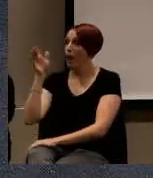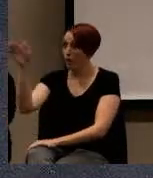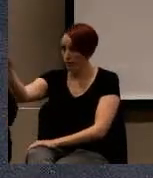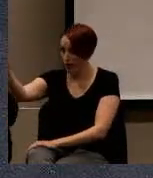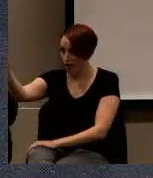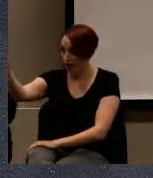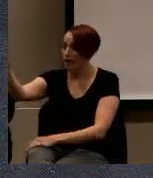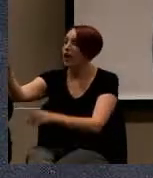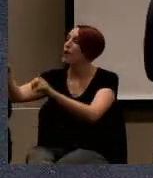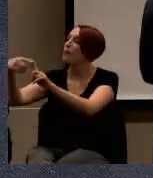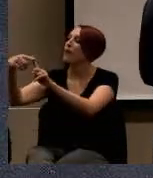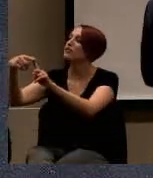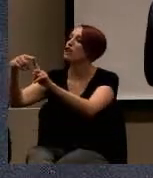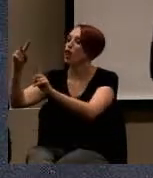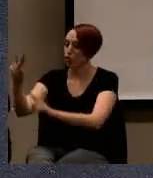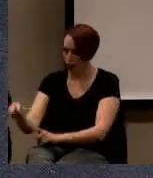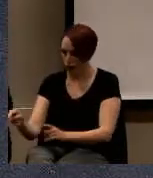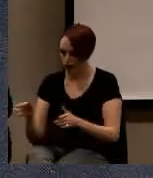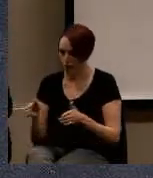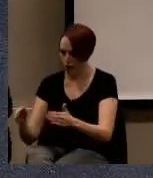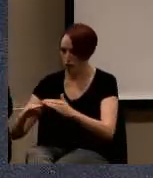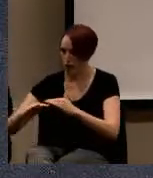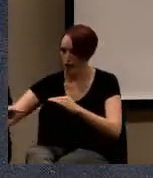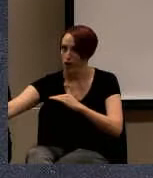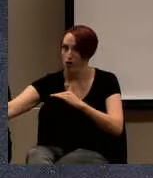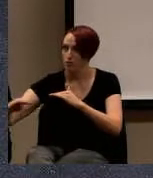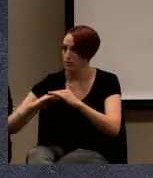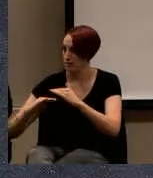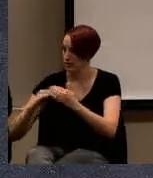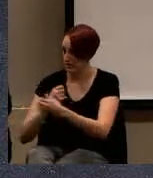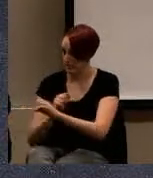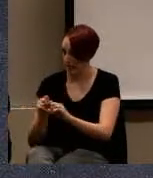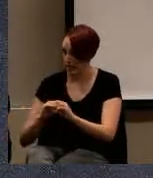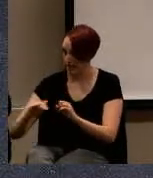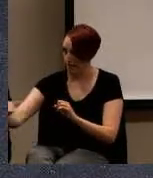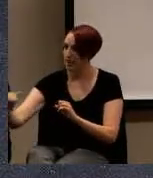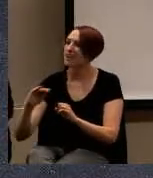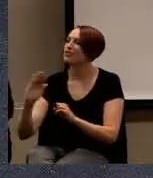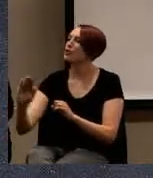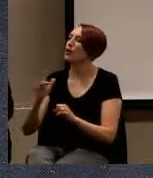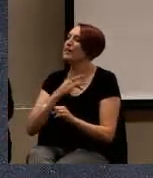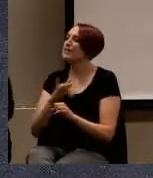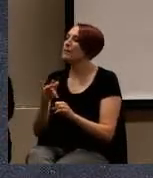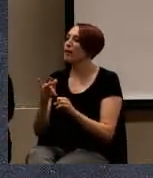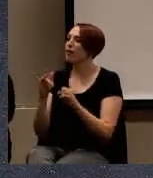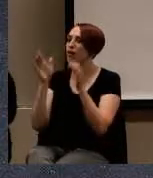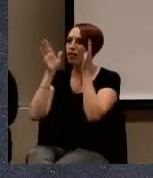information and support safe driving. So, you know, your normal field of vision is straight ahead.